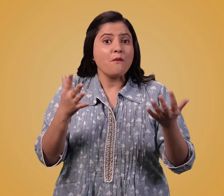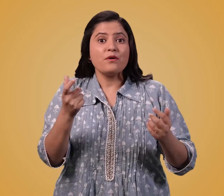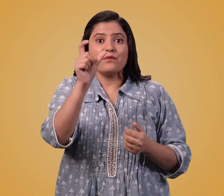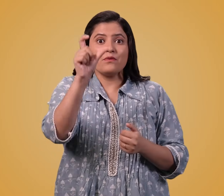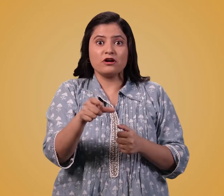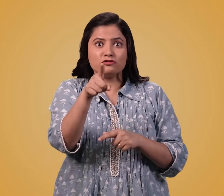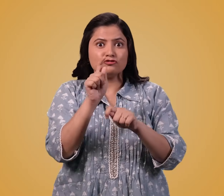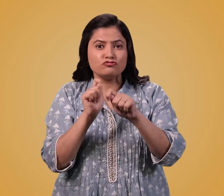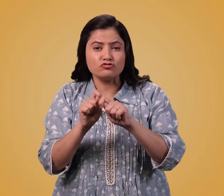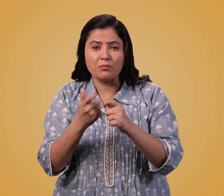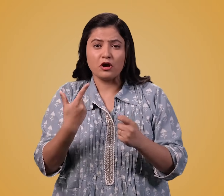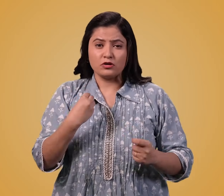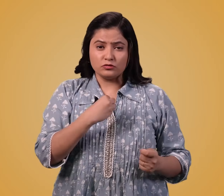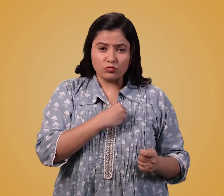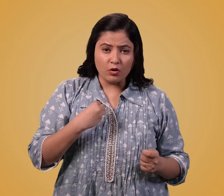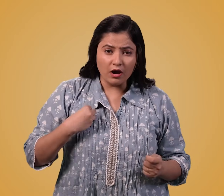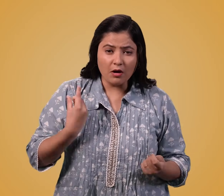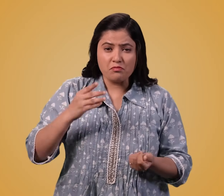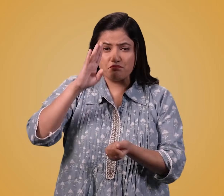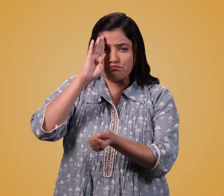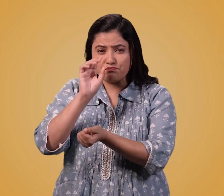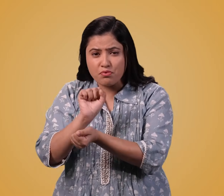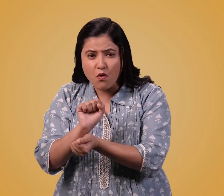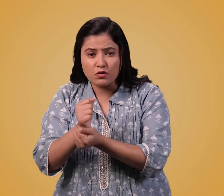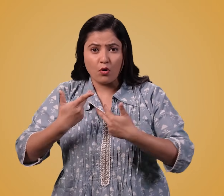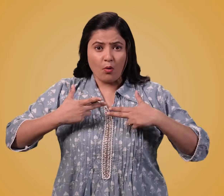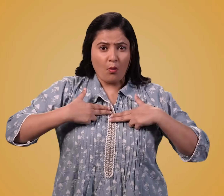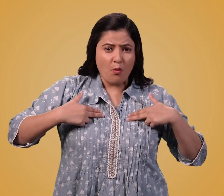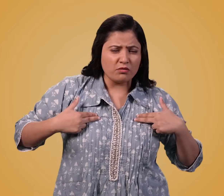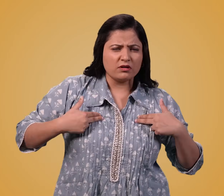Or if you are a doctor, police officer, lawyer, etc.